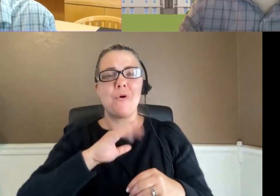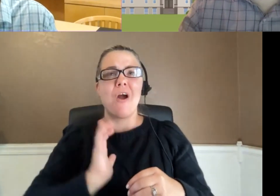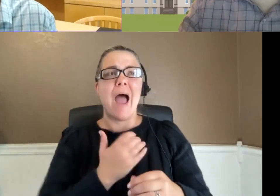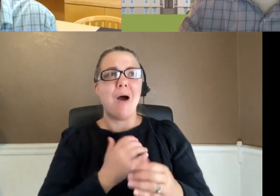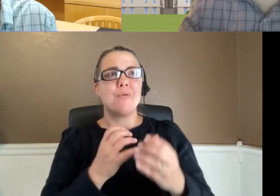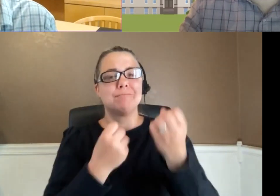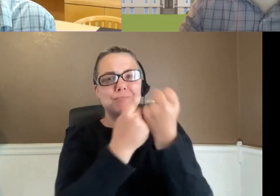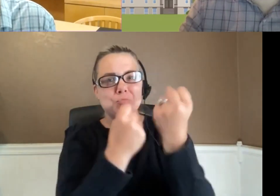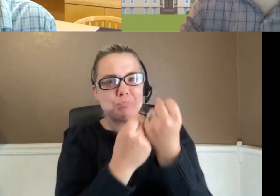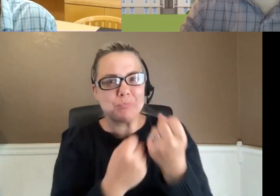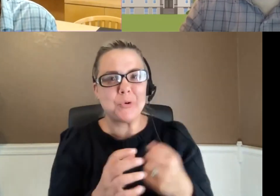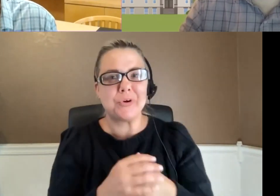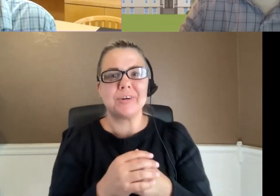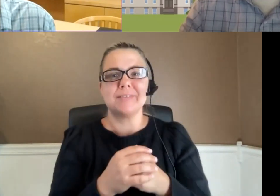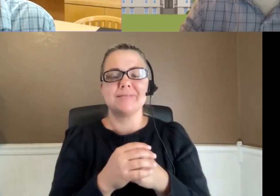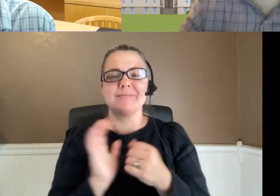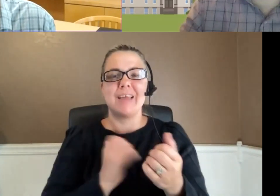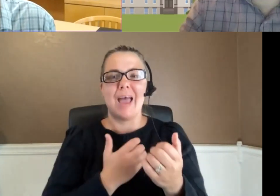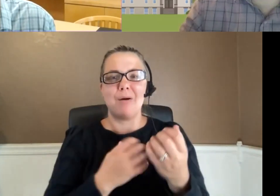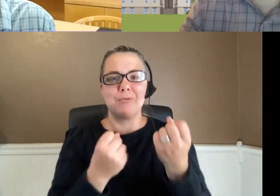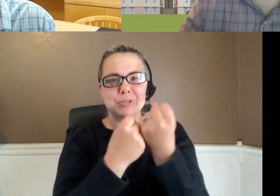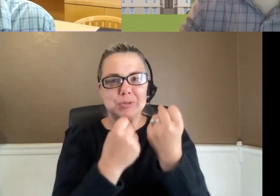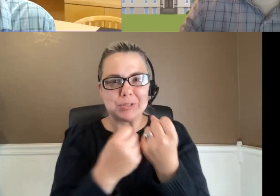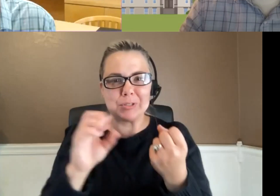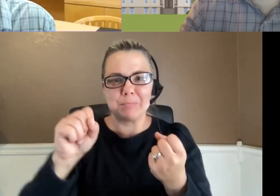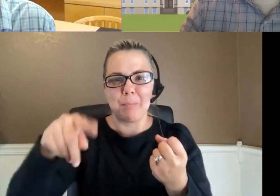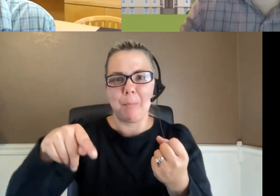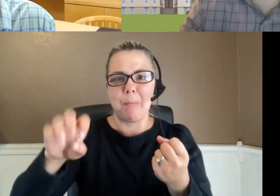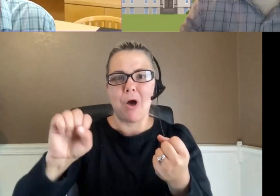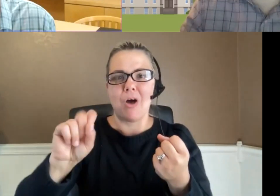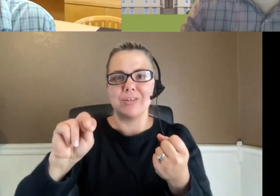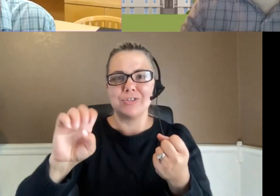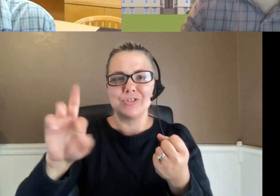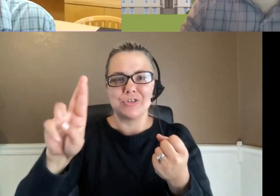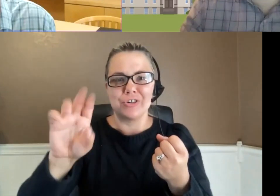and most of all all of you participants that have made this a success. We will have recordings